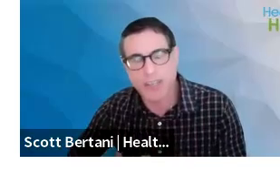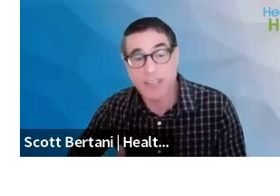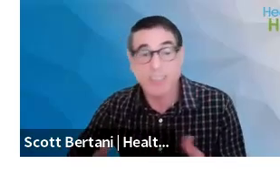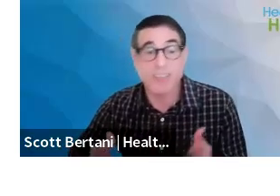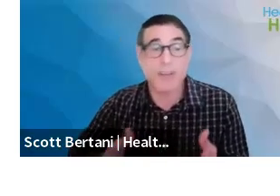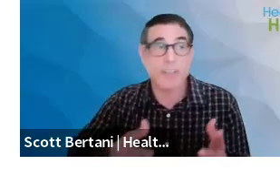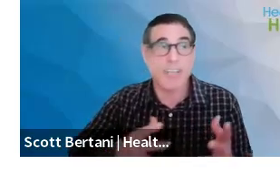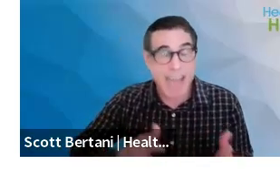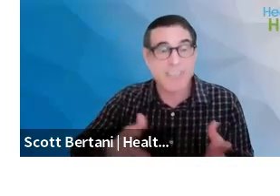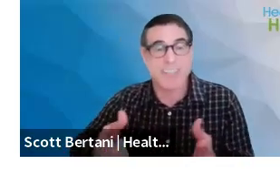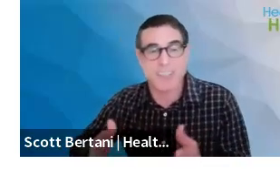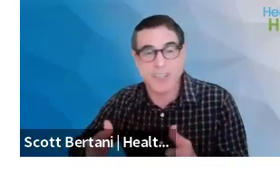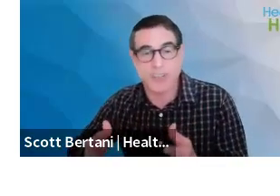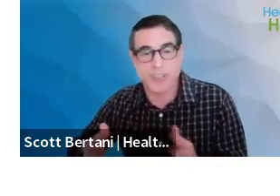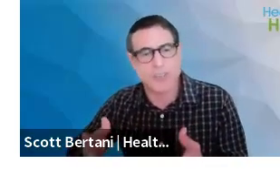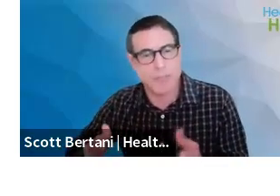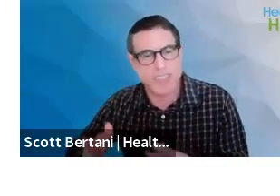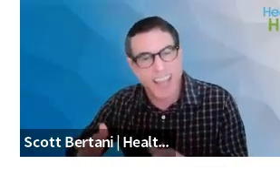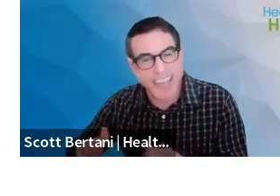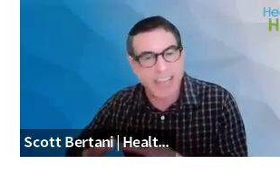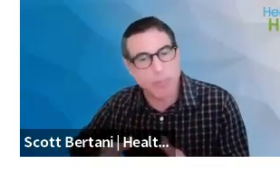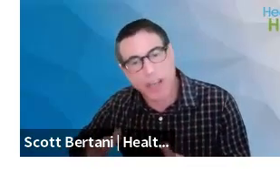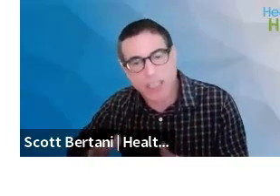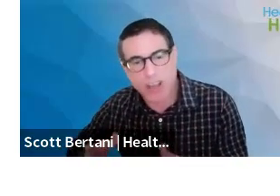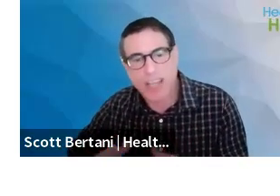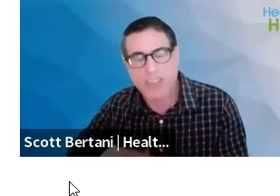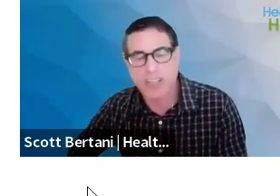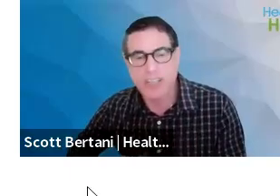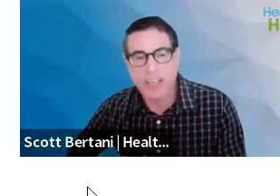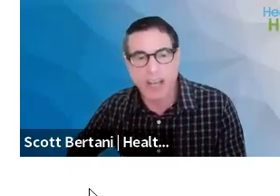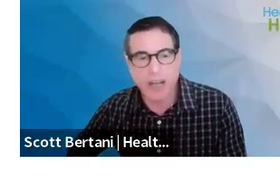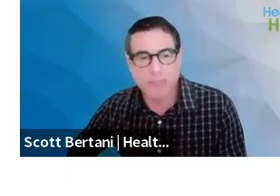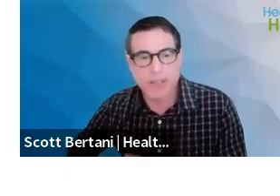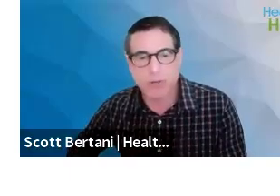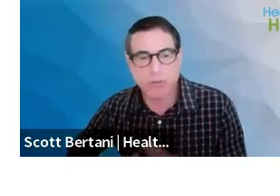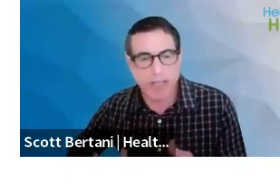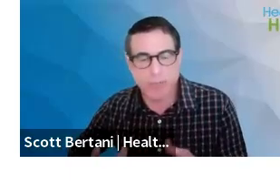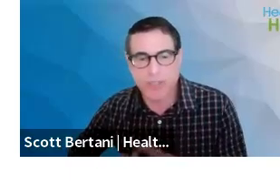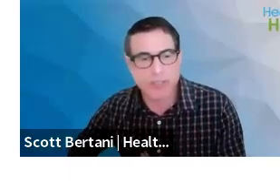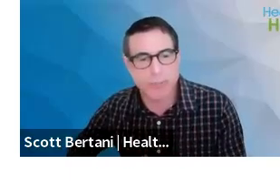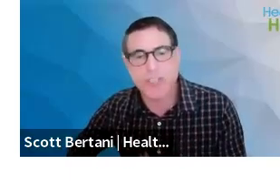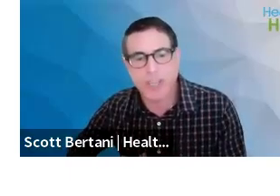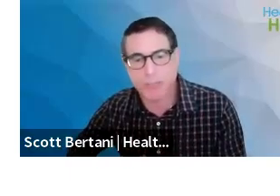and not every access concern shows up as a high- out-of- pocket cost. Um so uh we just appreciate